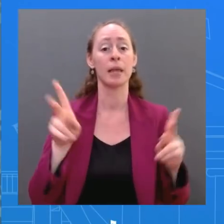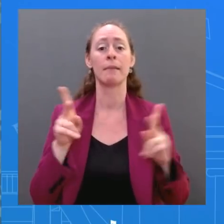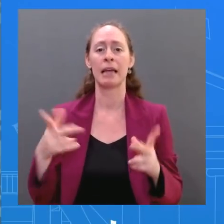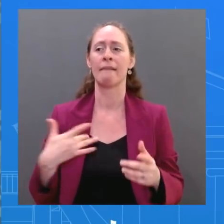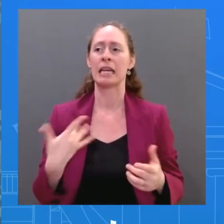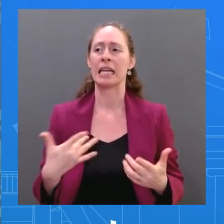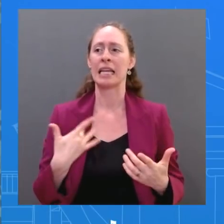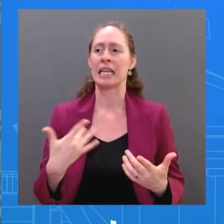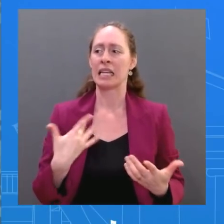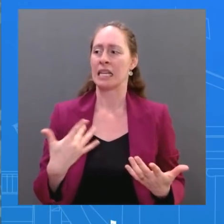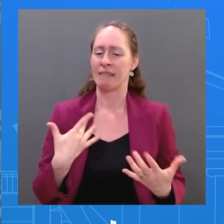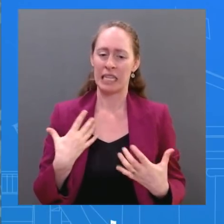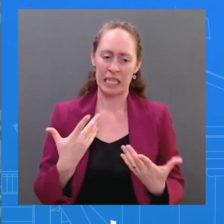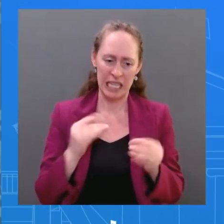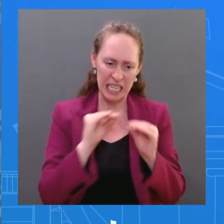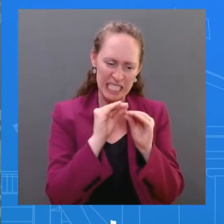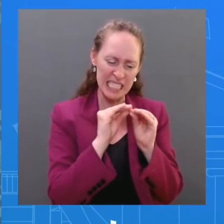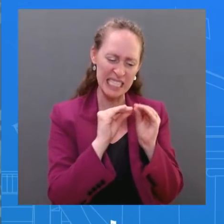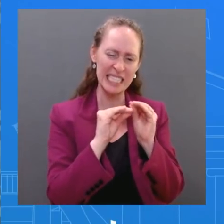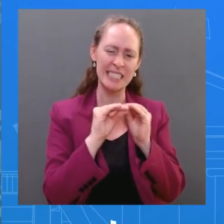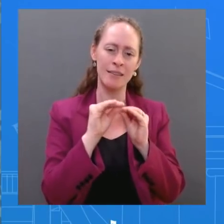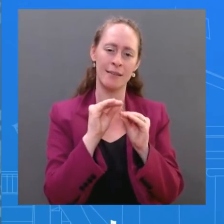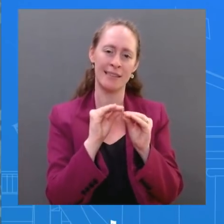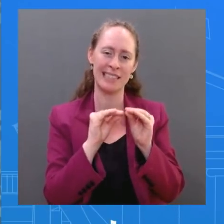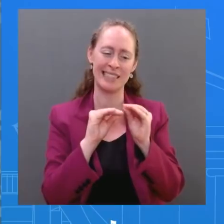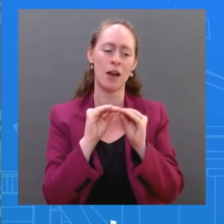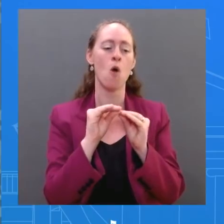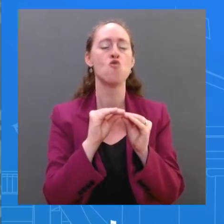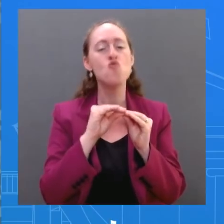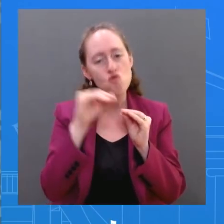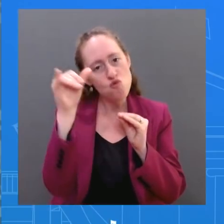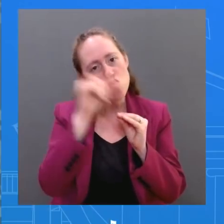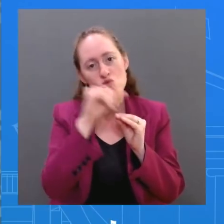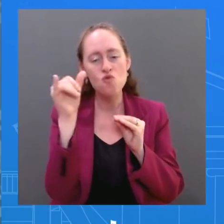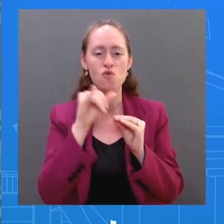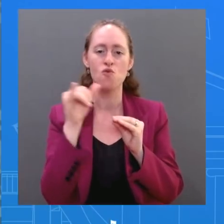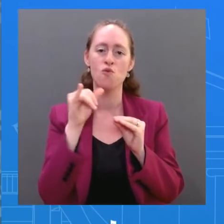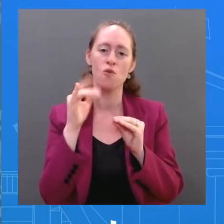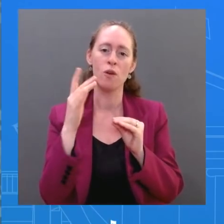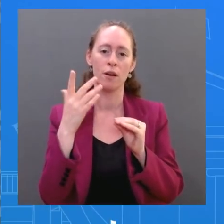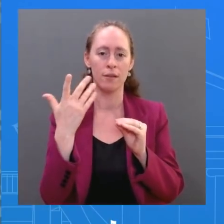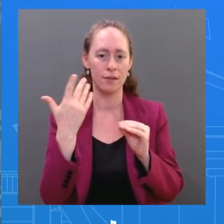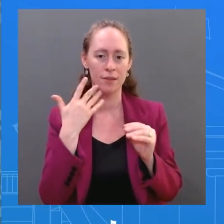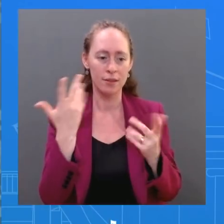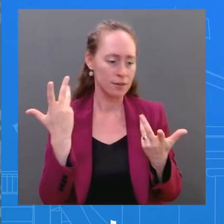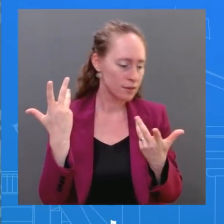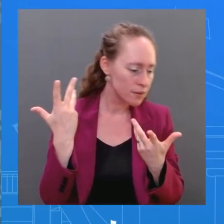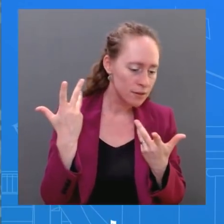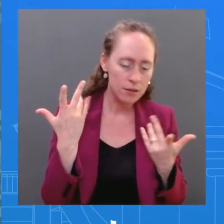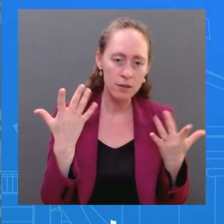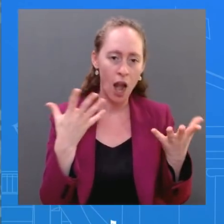Because -- because when you look at inflation; when we look at where we are economically -- and we are in a strong --